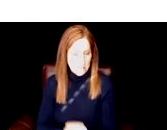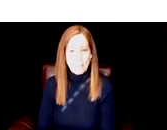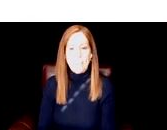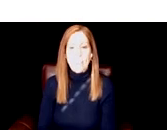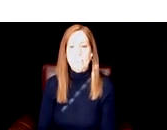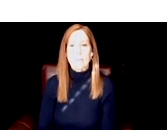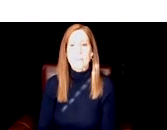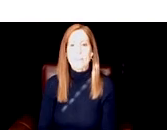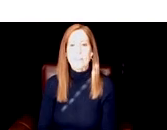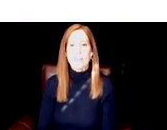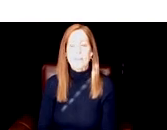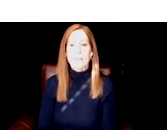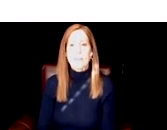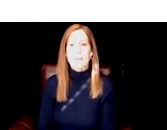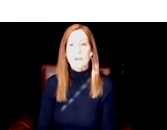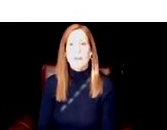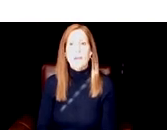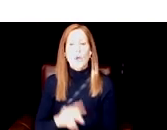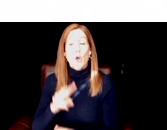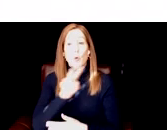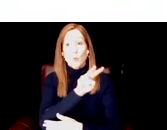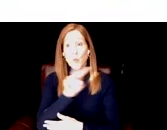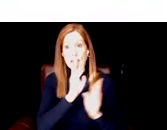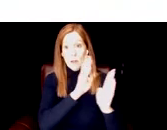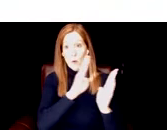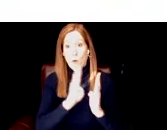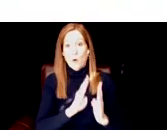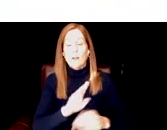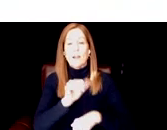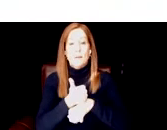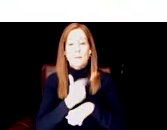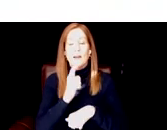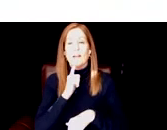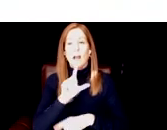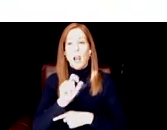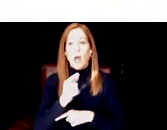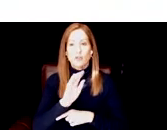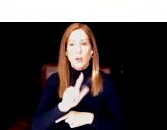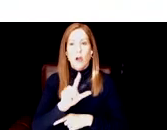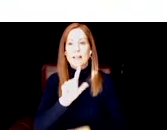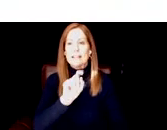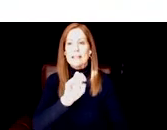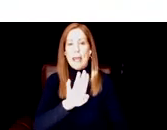Reading order-- implementing a logical tab order is an important part of providing your users